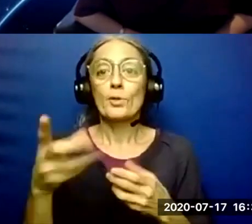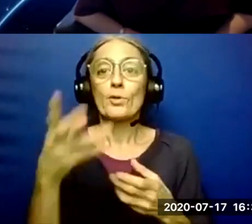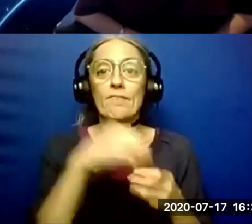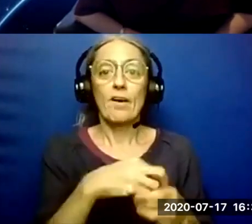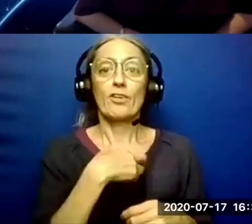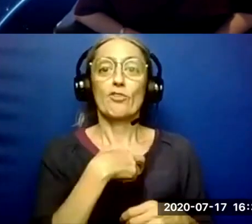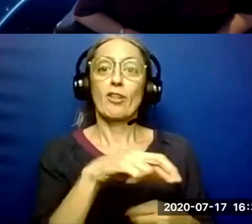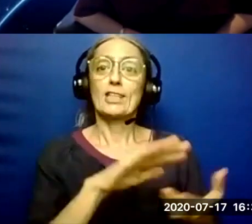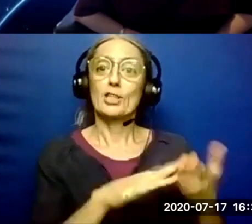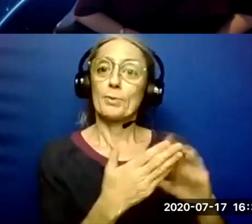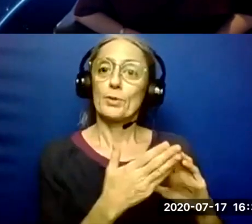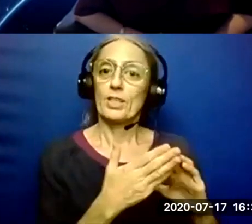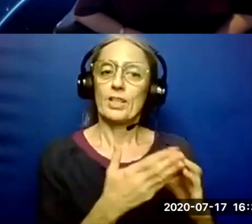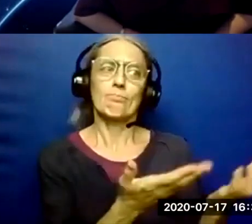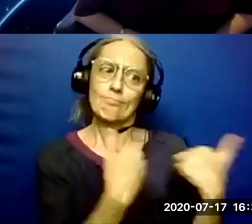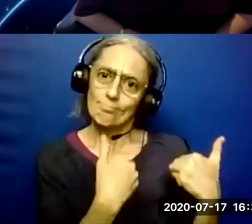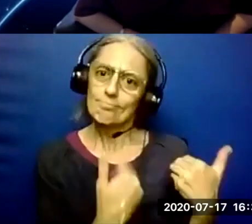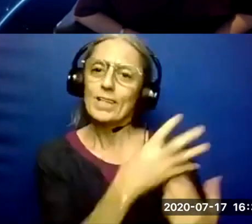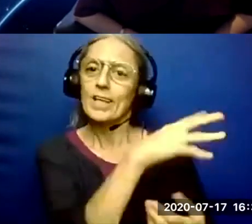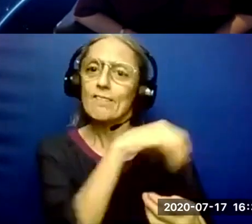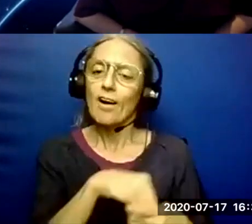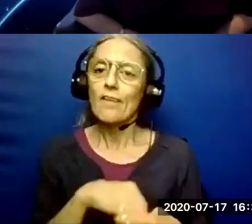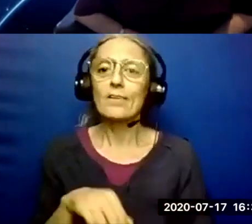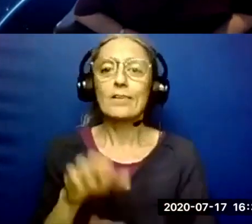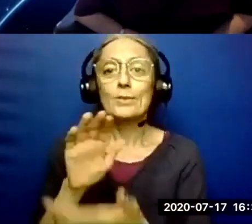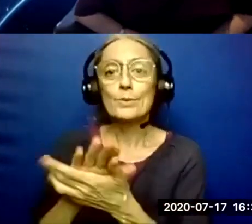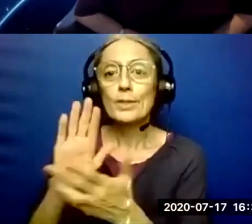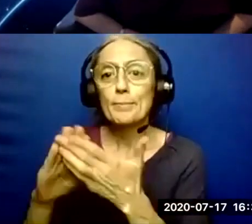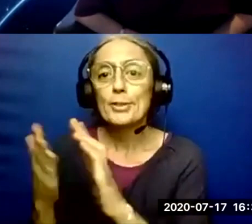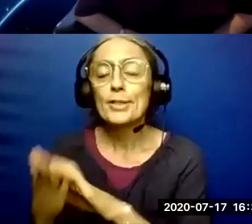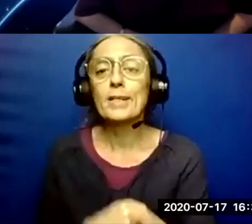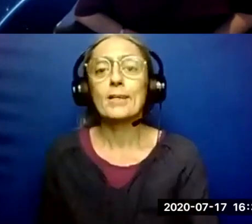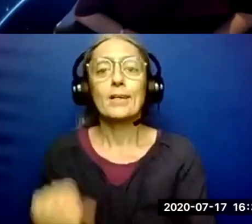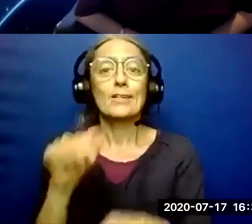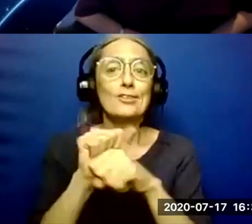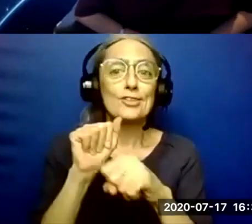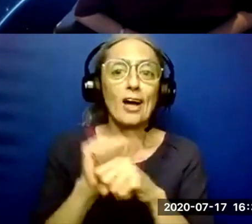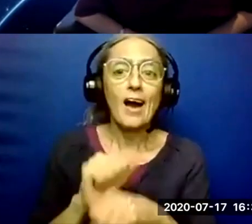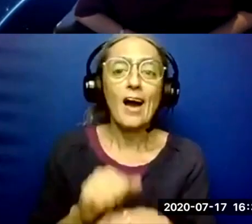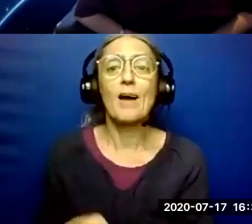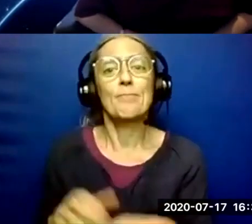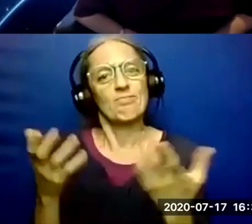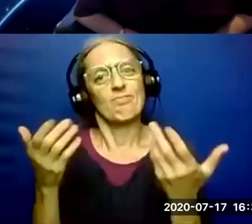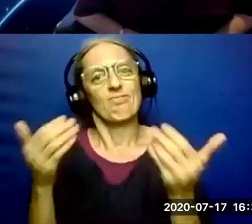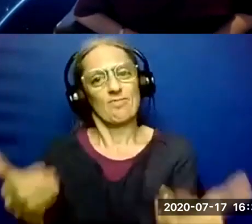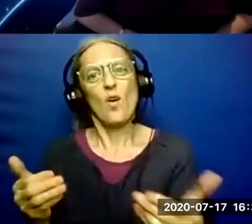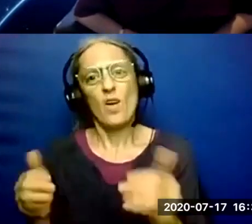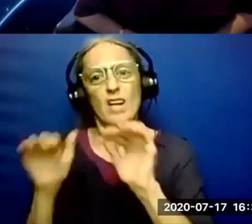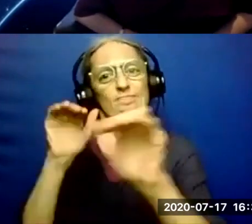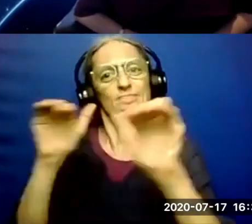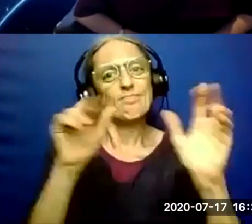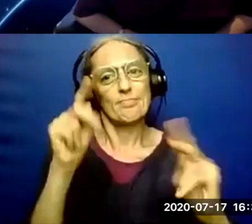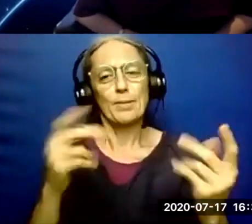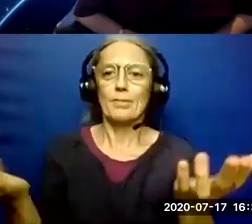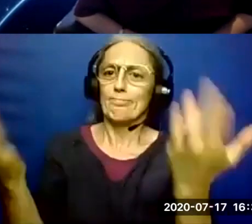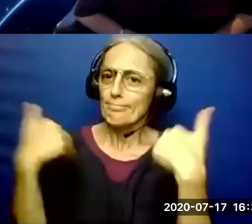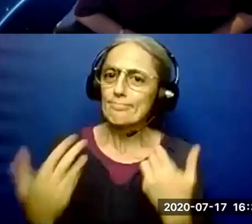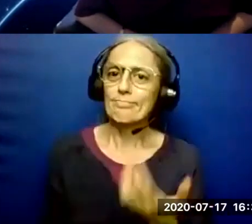If you're working, get them involved. Look at ways of amplifying this story because I think